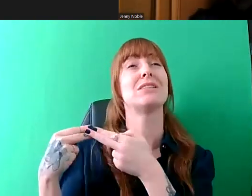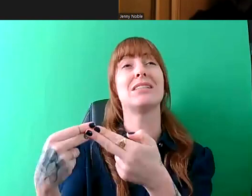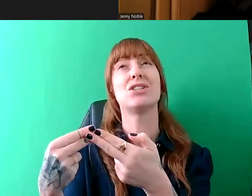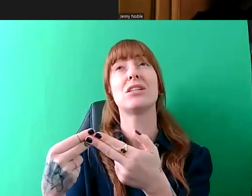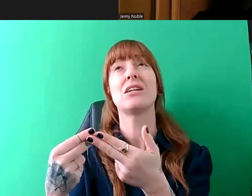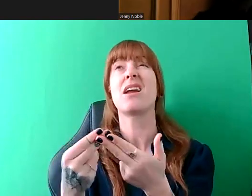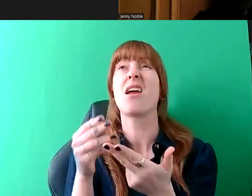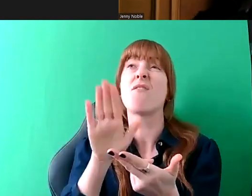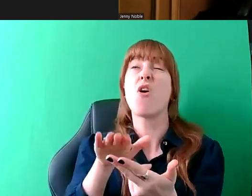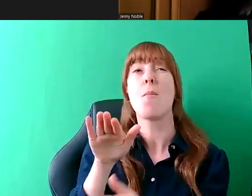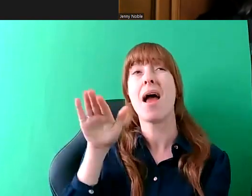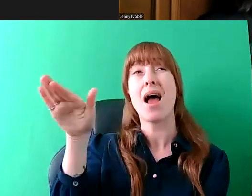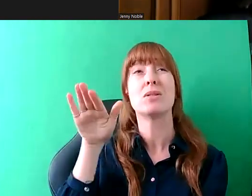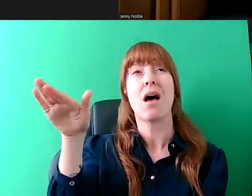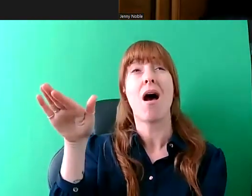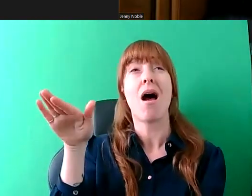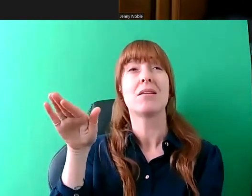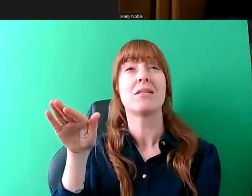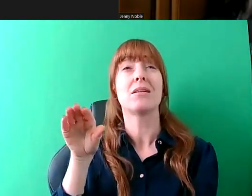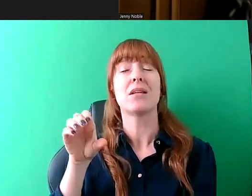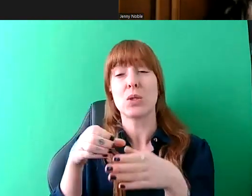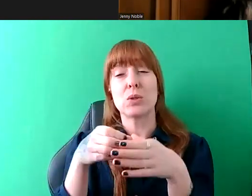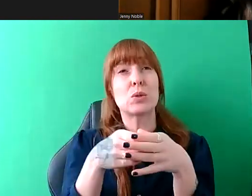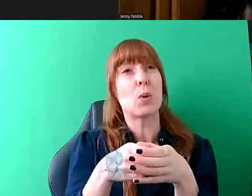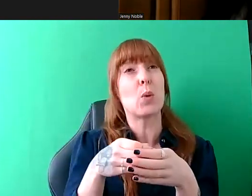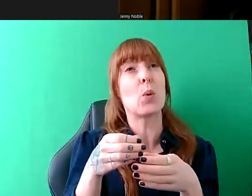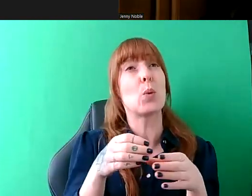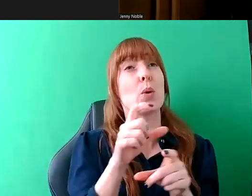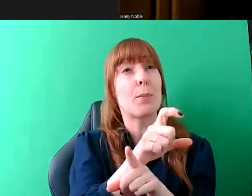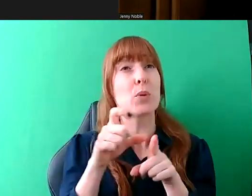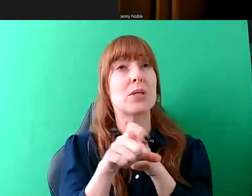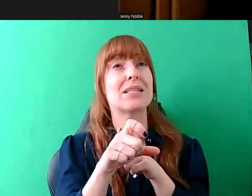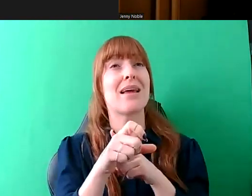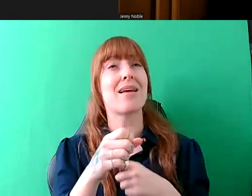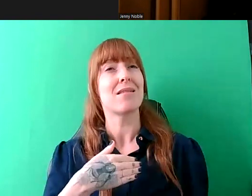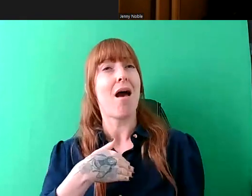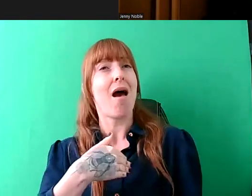this marginalized communities and people, is at the heart of our collections, and activists